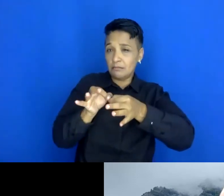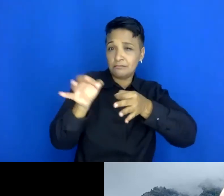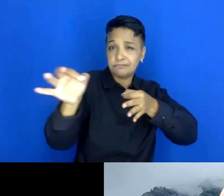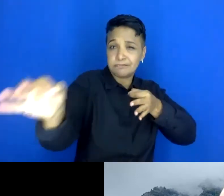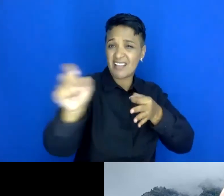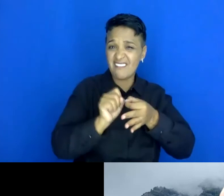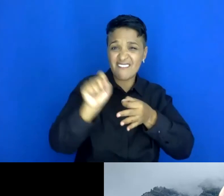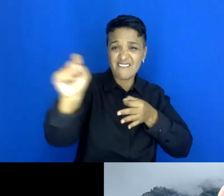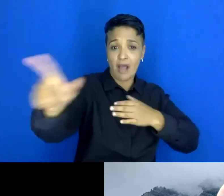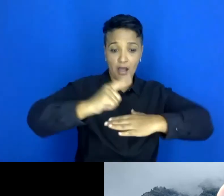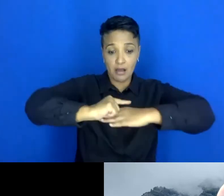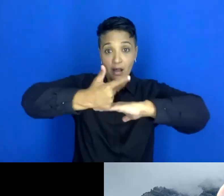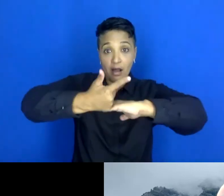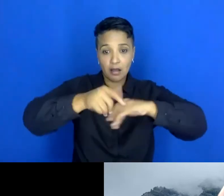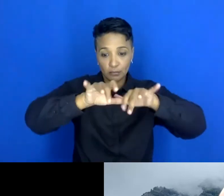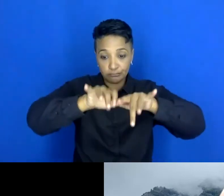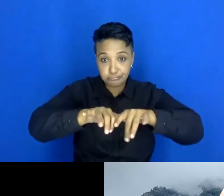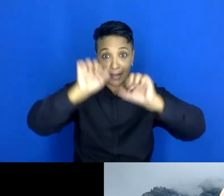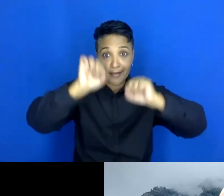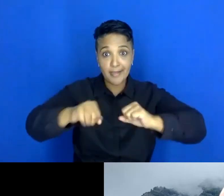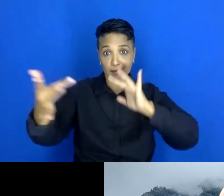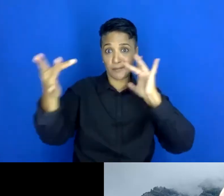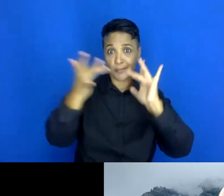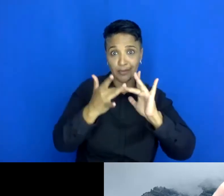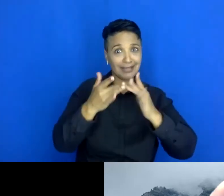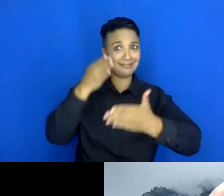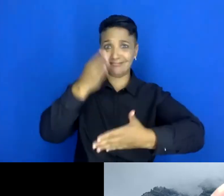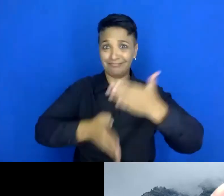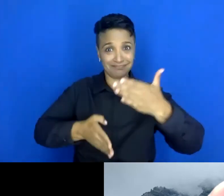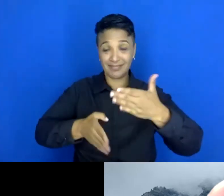for students and young people with disabilities especially those in rural areas would really